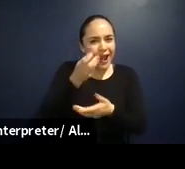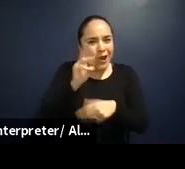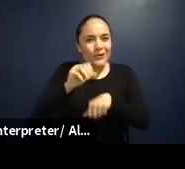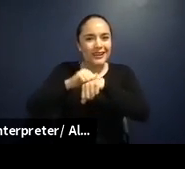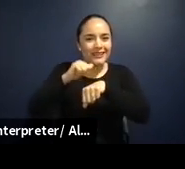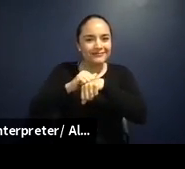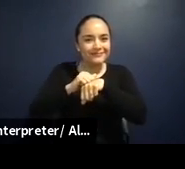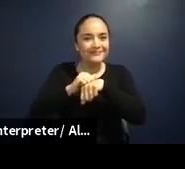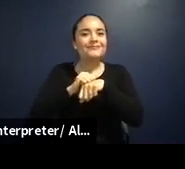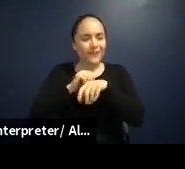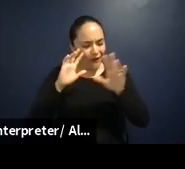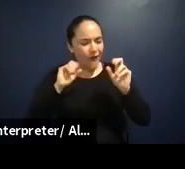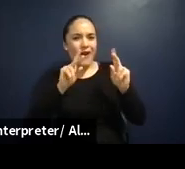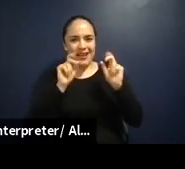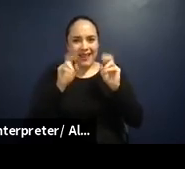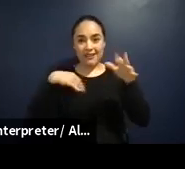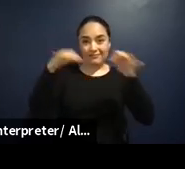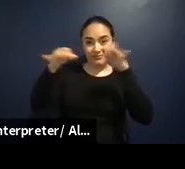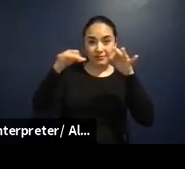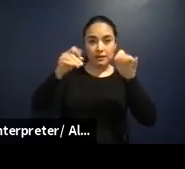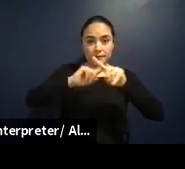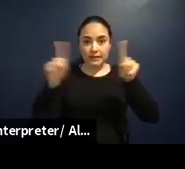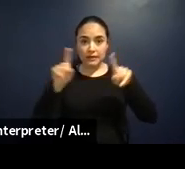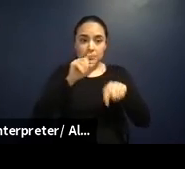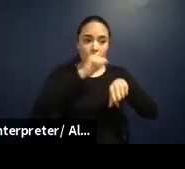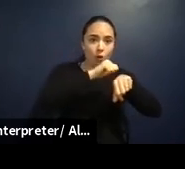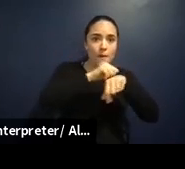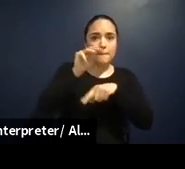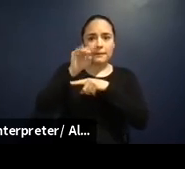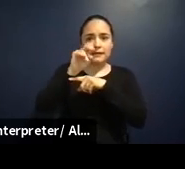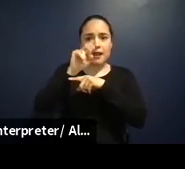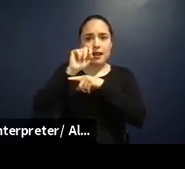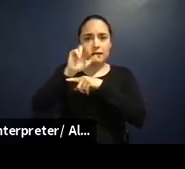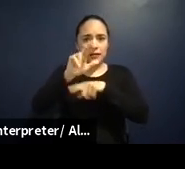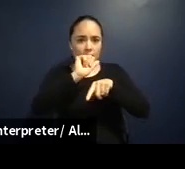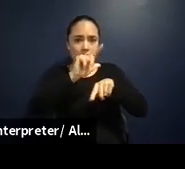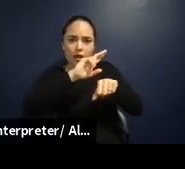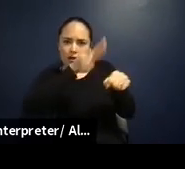mineral is naturally occurring, it has a regular atomic structure, and it has a fixed chemical